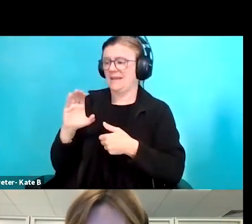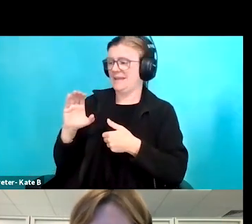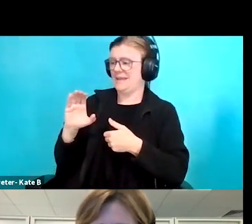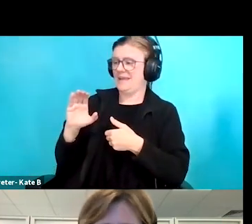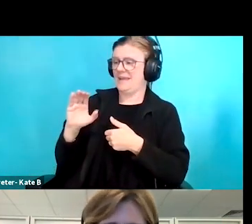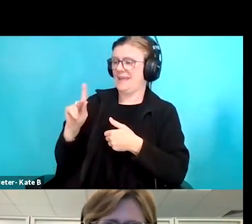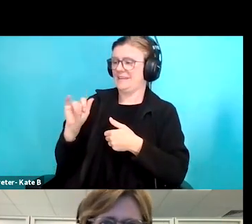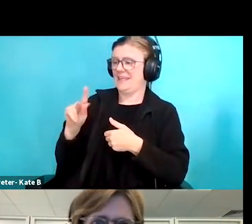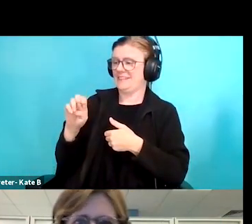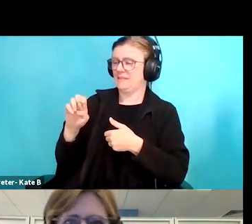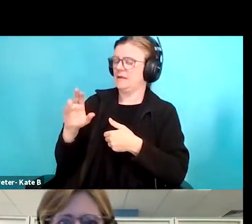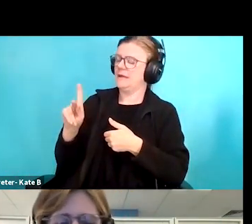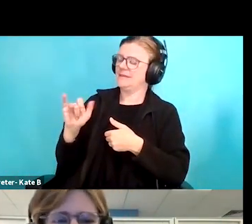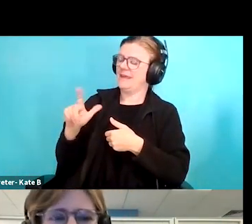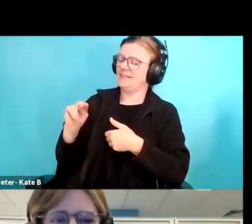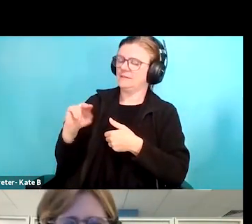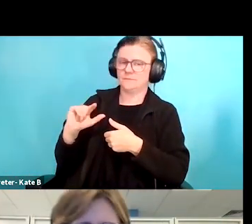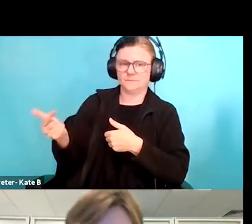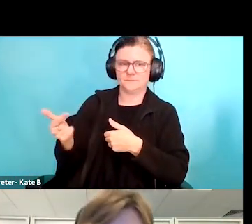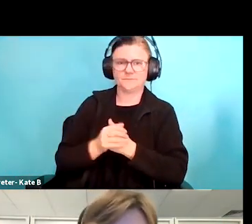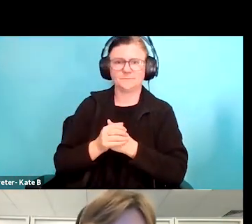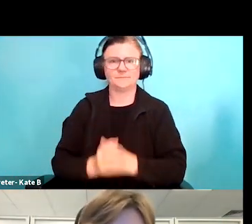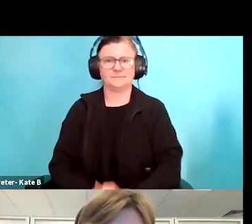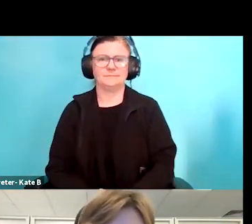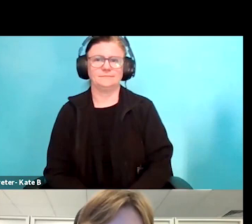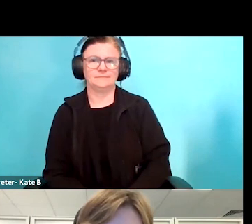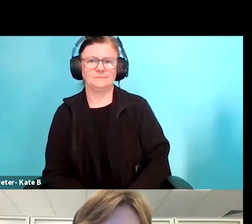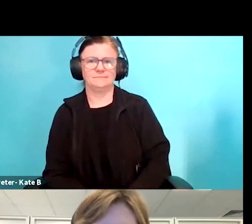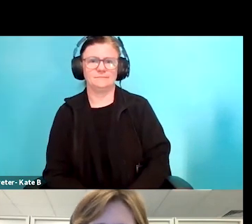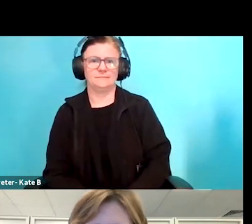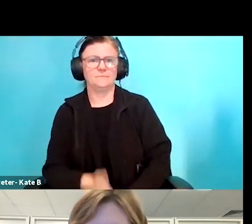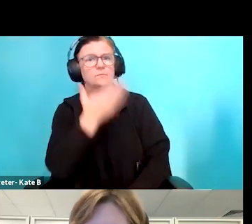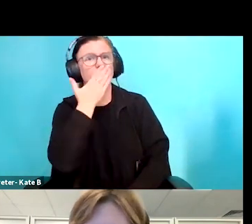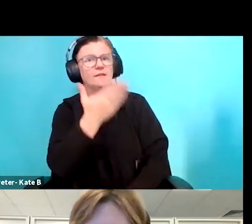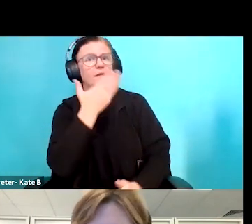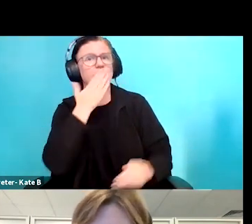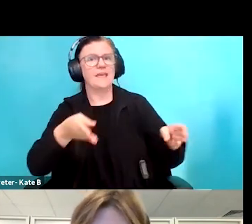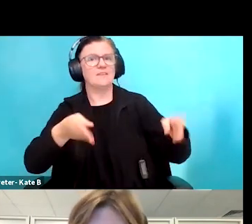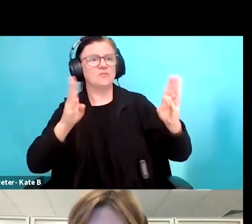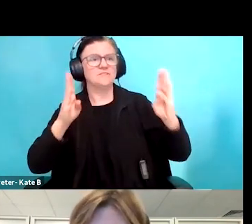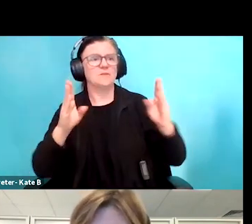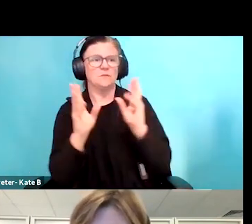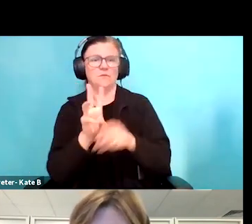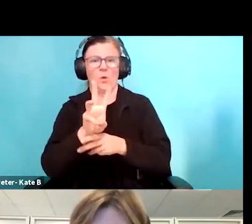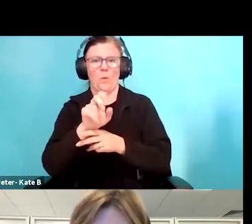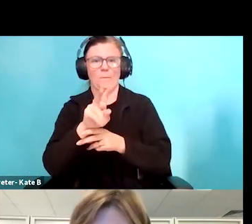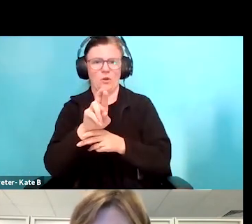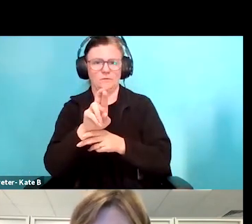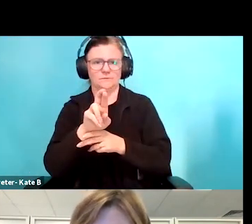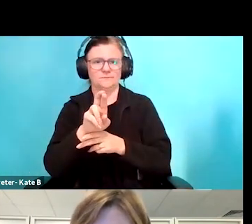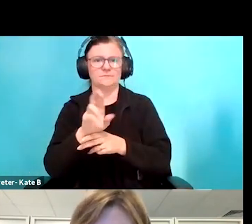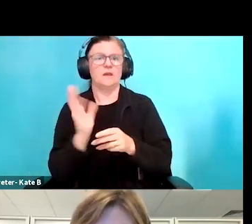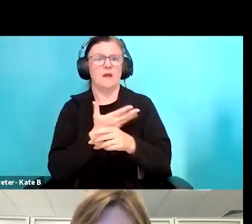[Kaitlin Murphy:] Thank you for attending today’s webinar. This concludes today’s event.